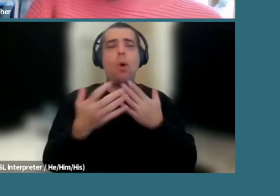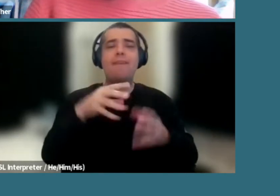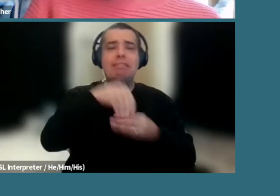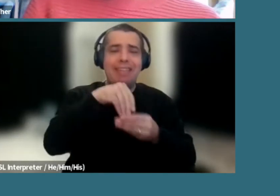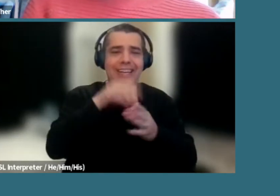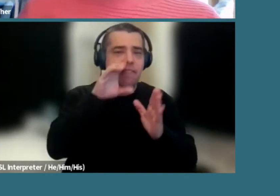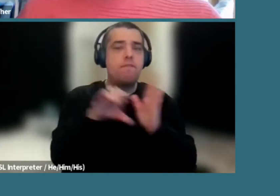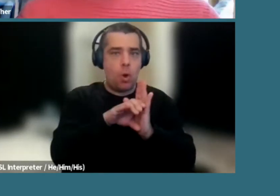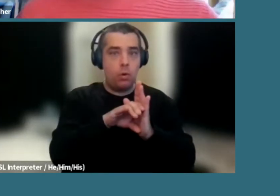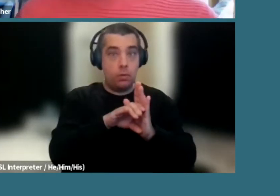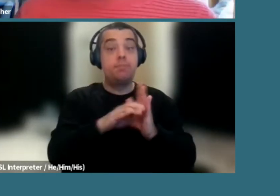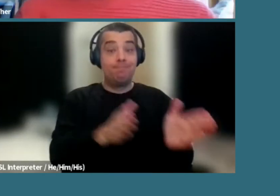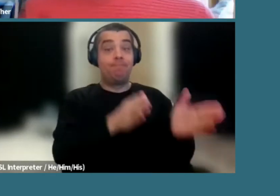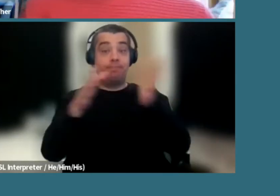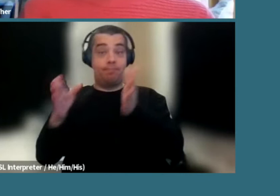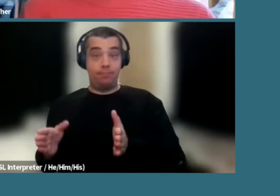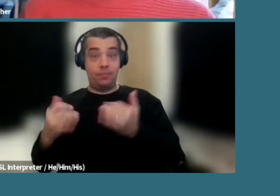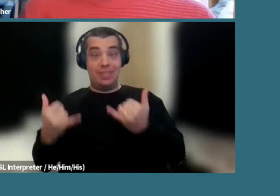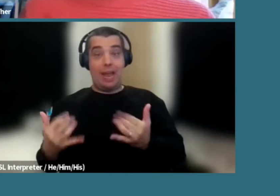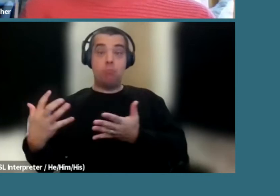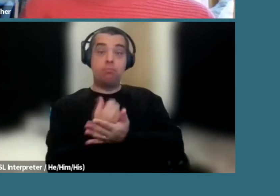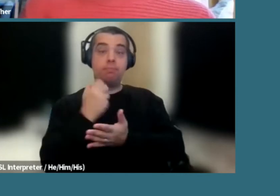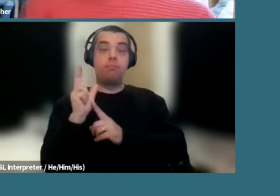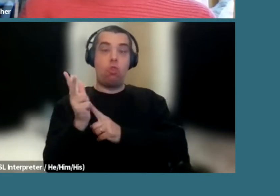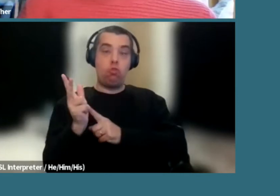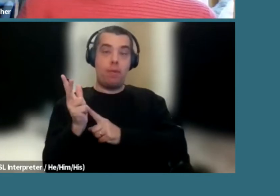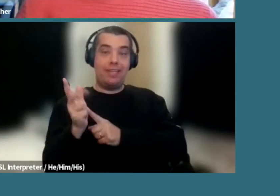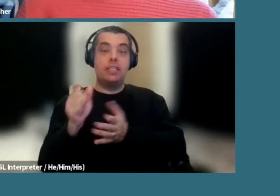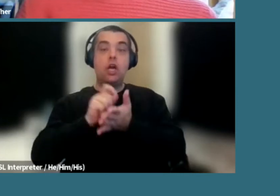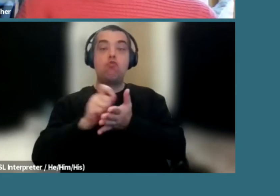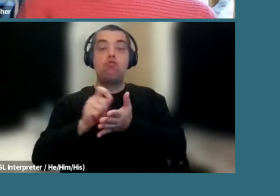This next part, we're going to take three minutes to write a list of adjectives